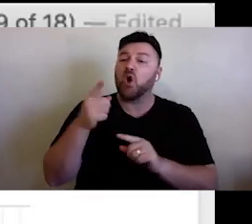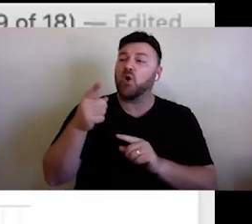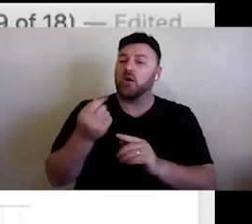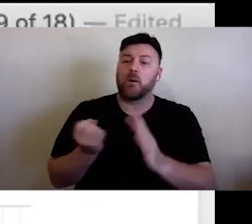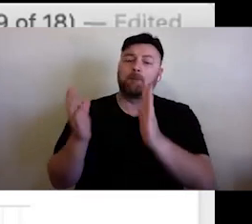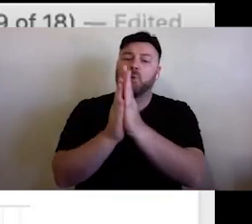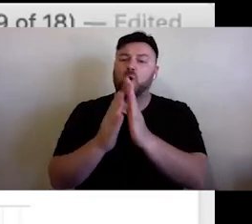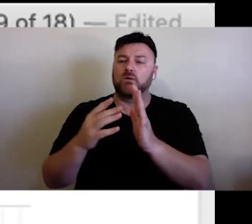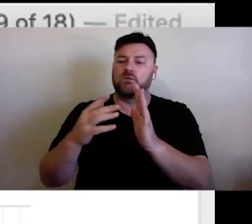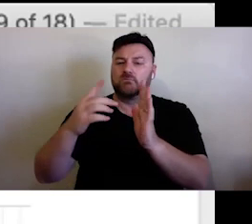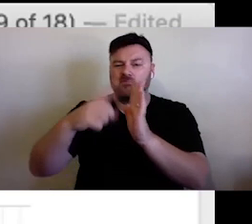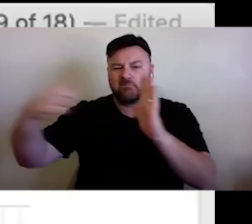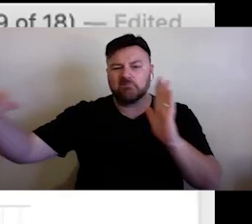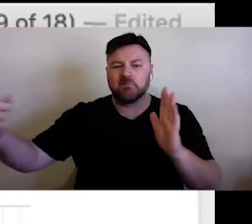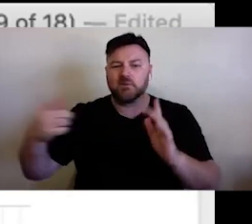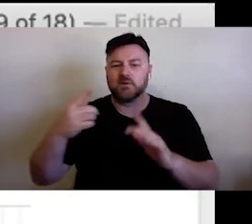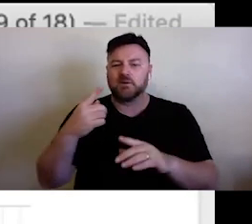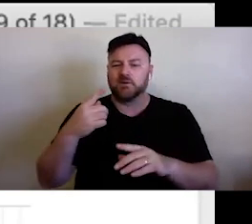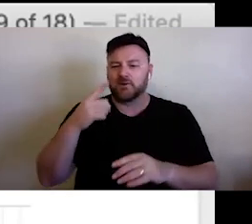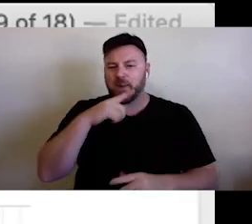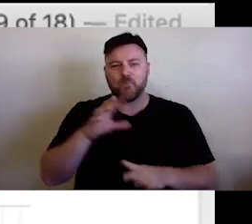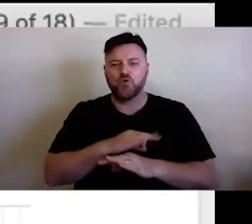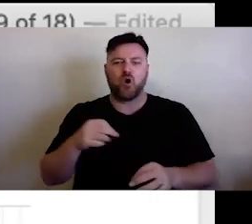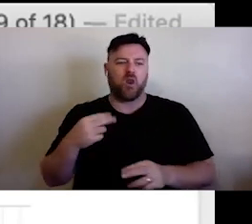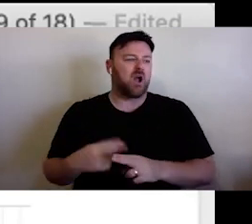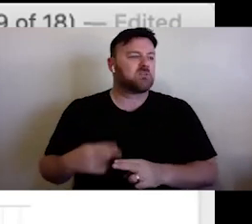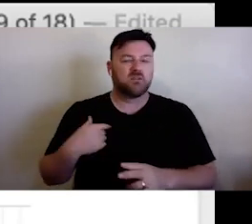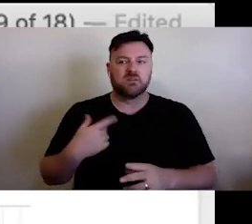another thing that's out the. I think the National Theatre are